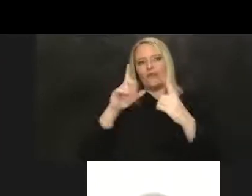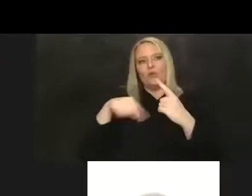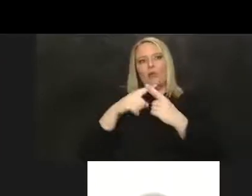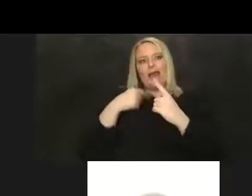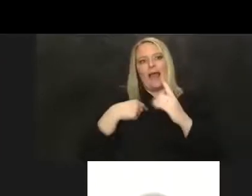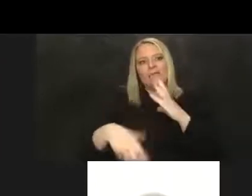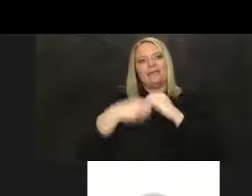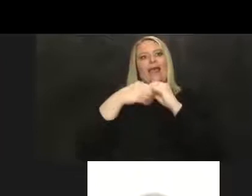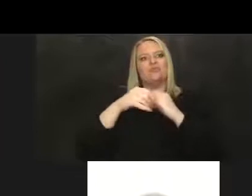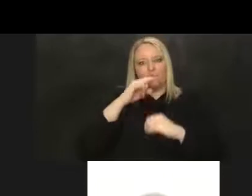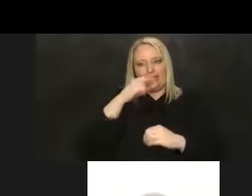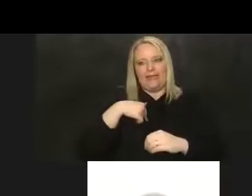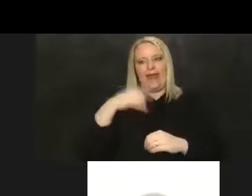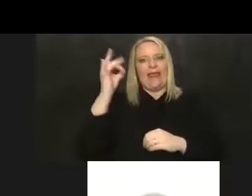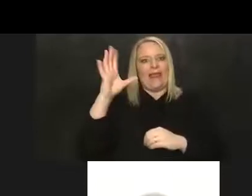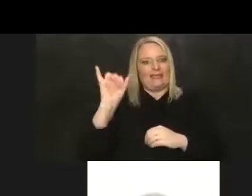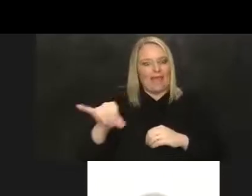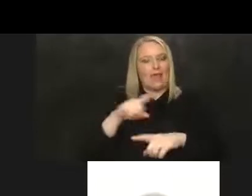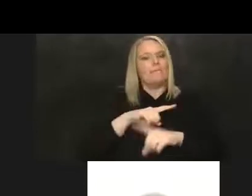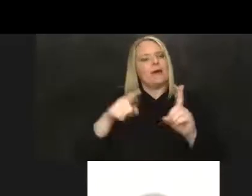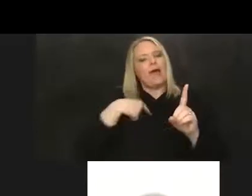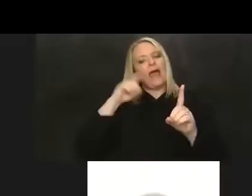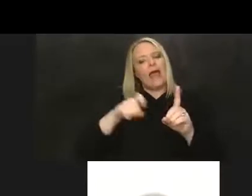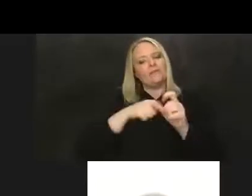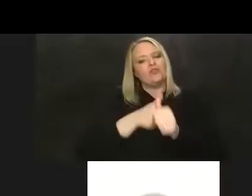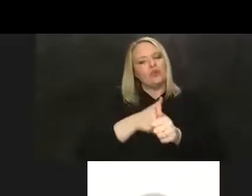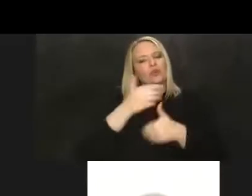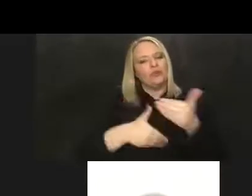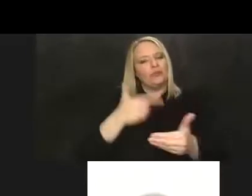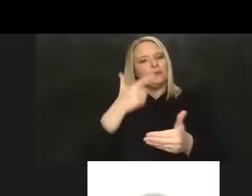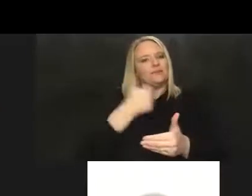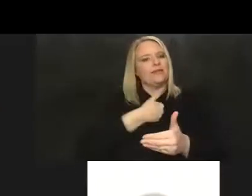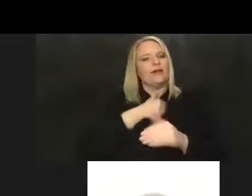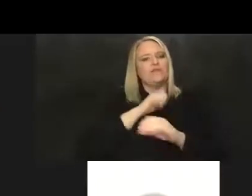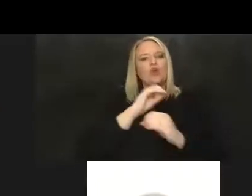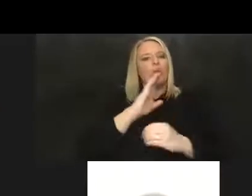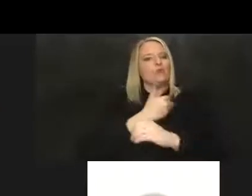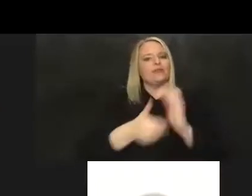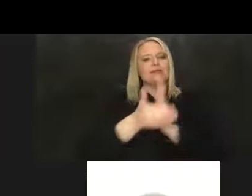it, and- but I had to do it, because I was not musical, and I didn't want to play piano, so I had